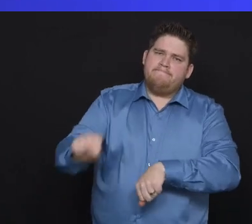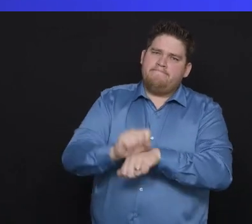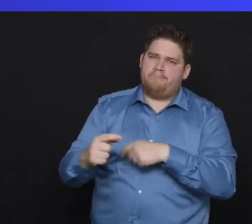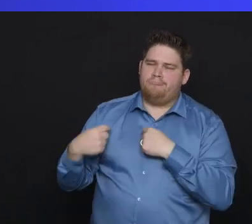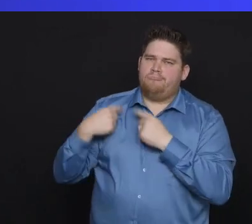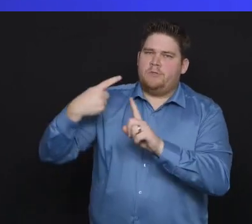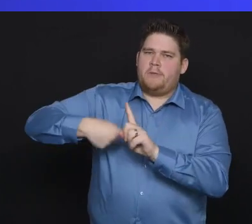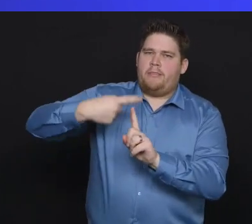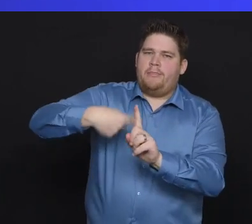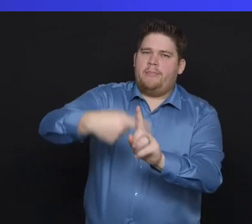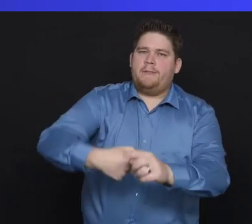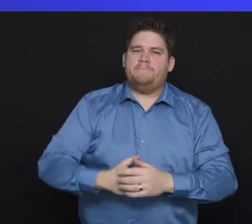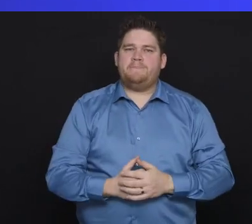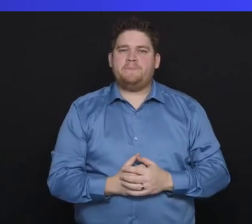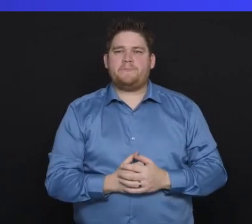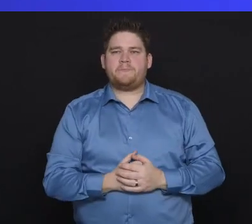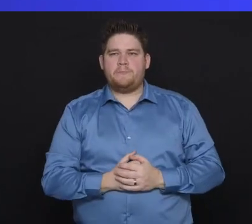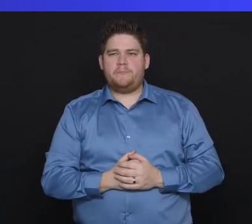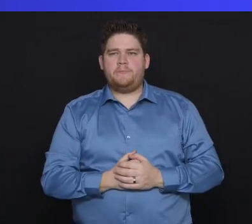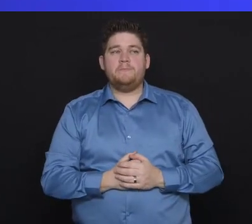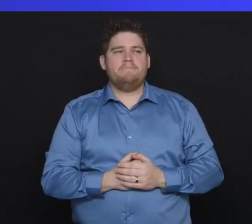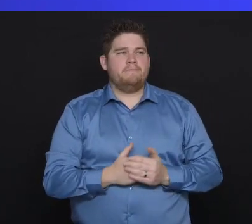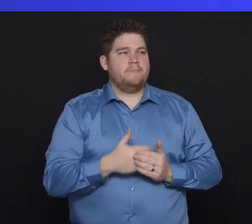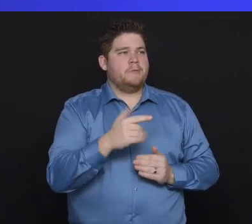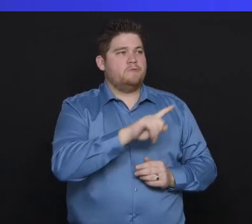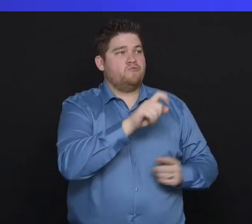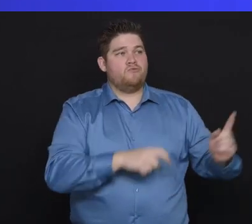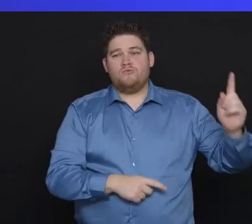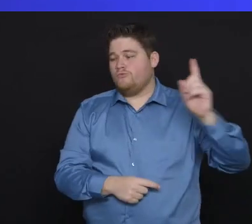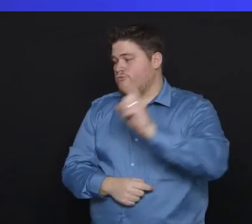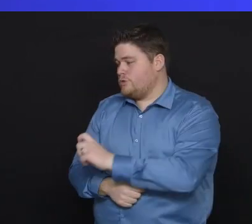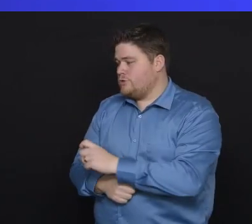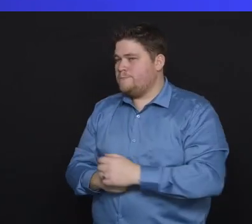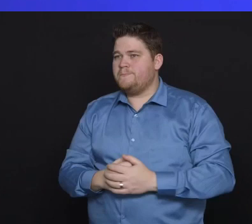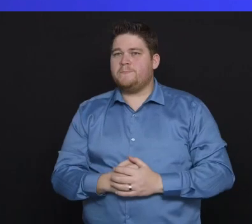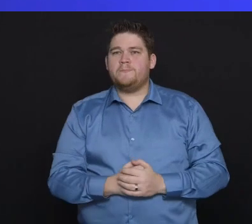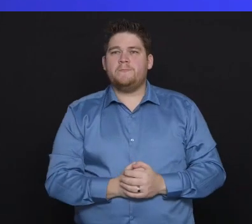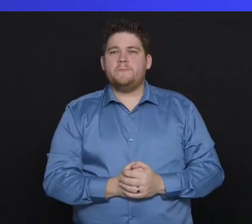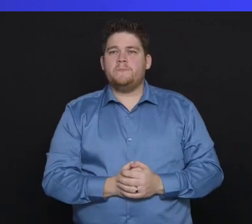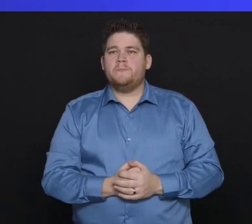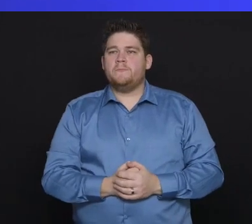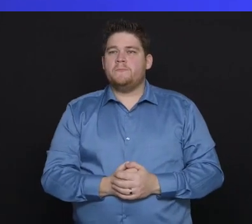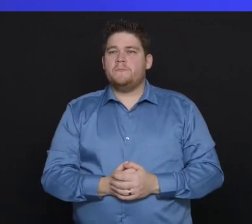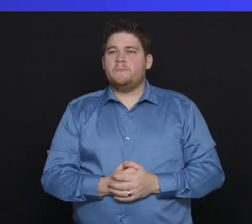Hello, I'm just going to circle back to the statement